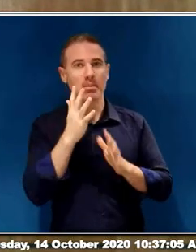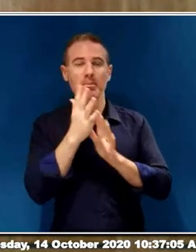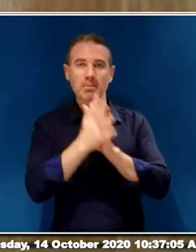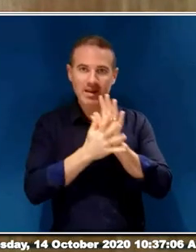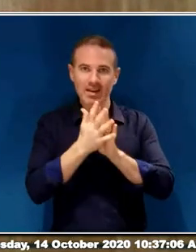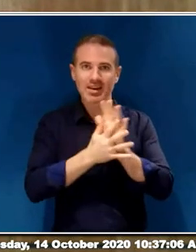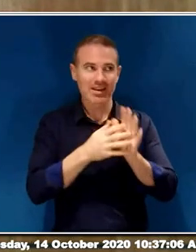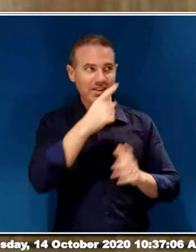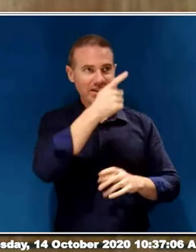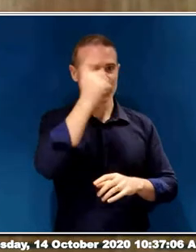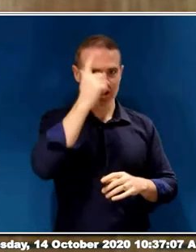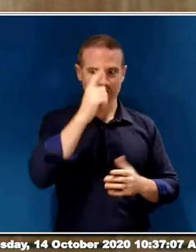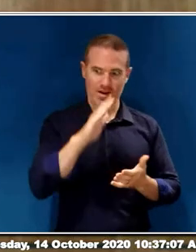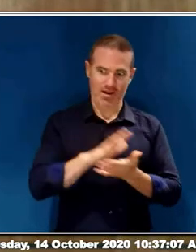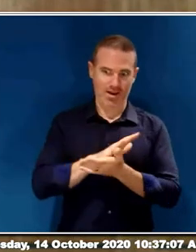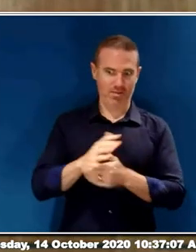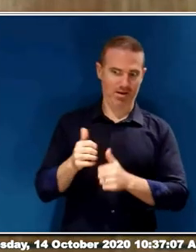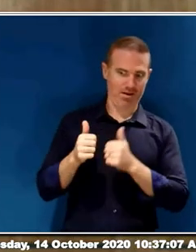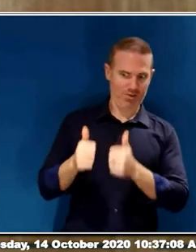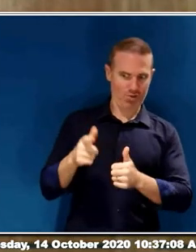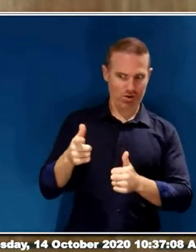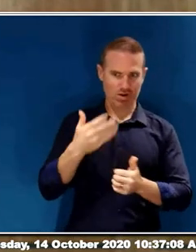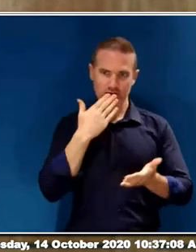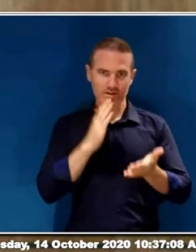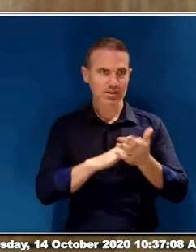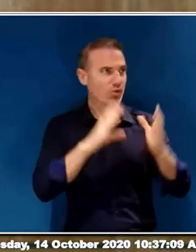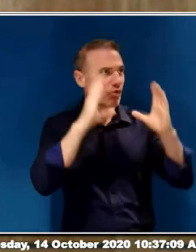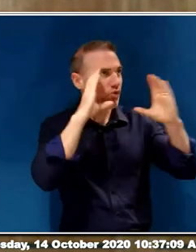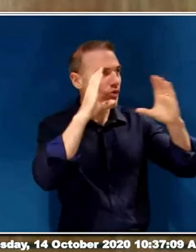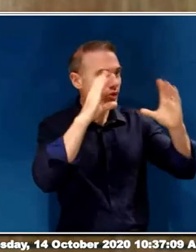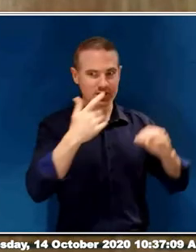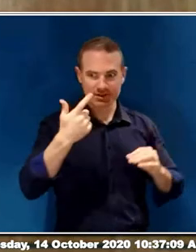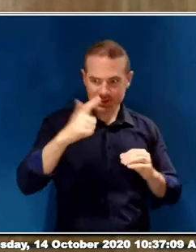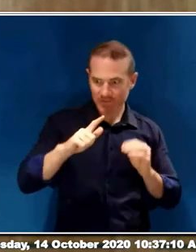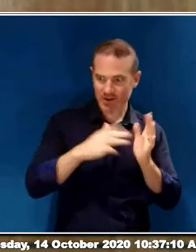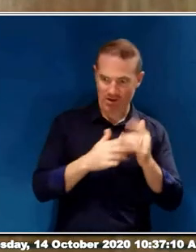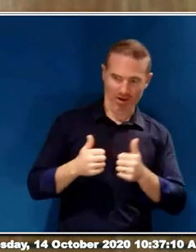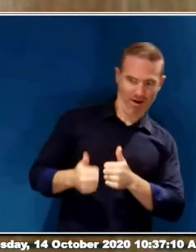learning, the recommendation from the occupational therapist is that Kobe